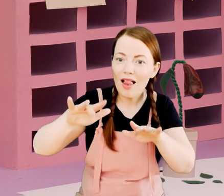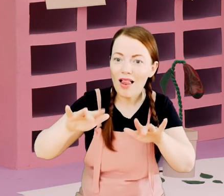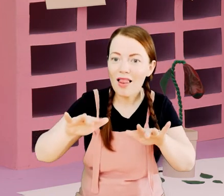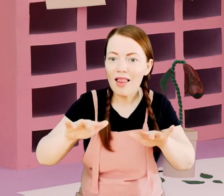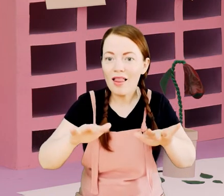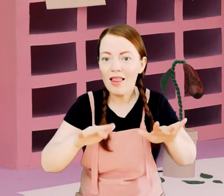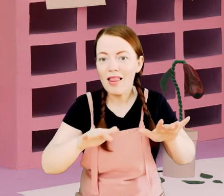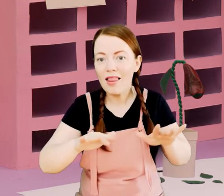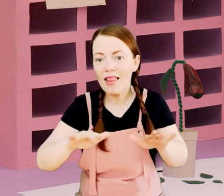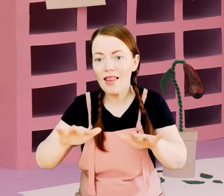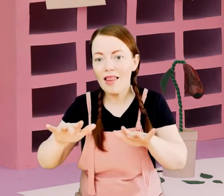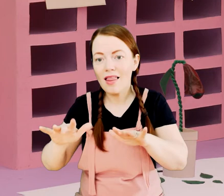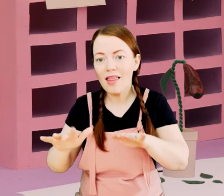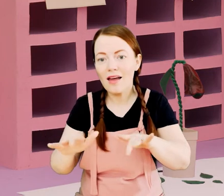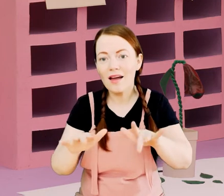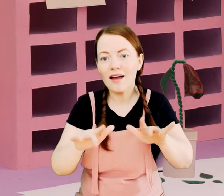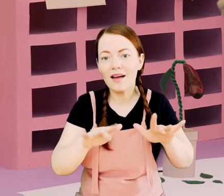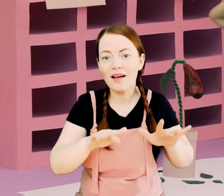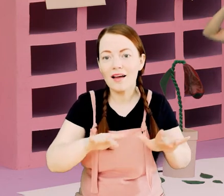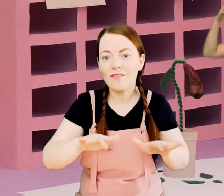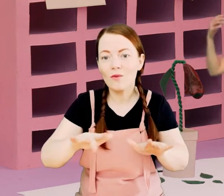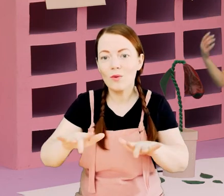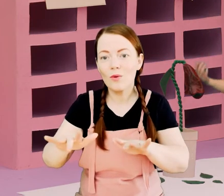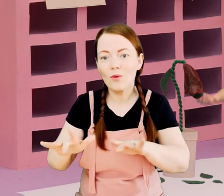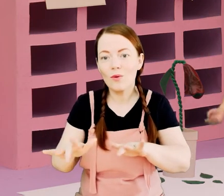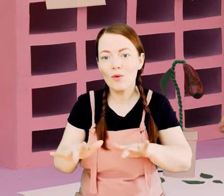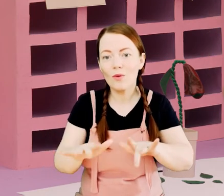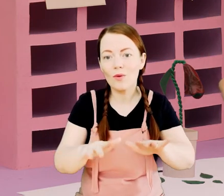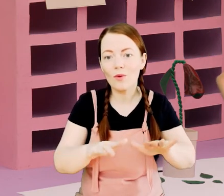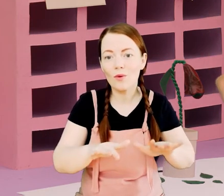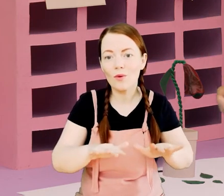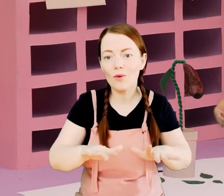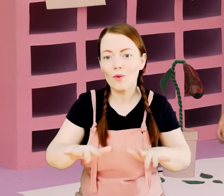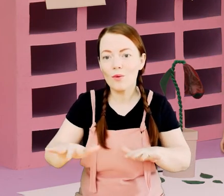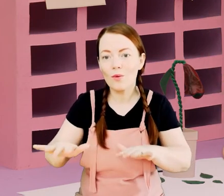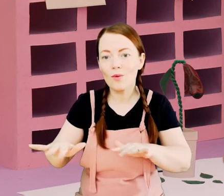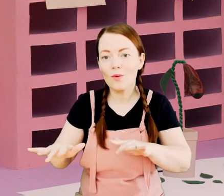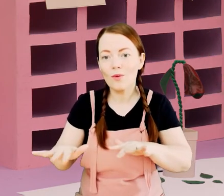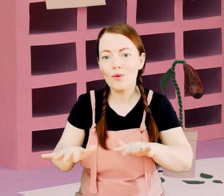Gentle, swirling, fluttering and falling...